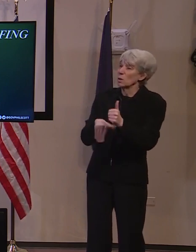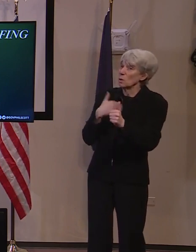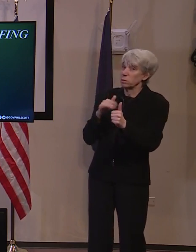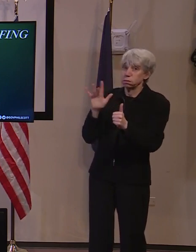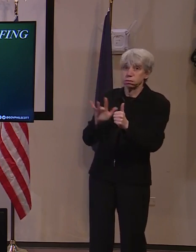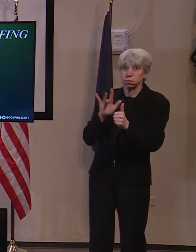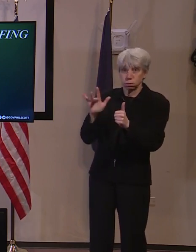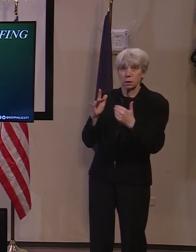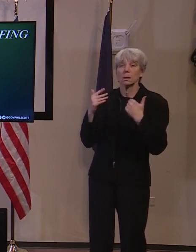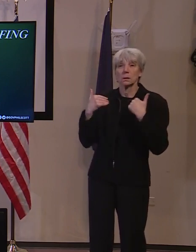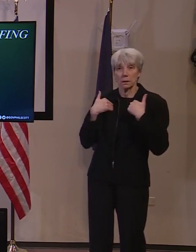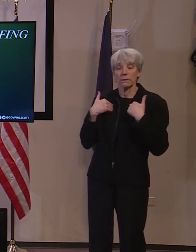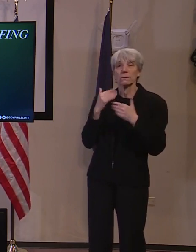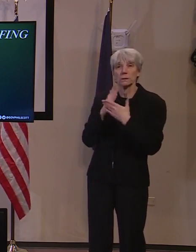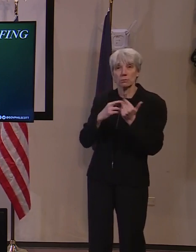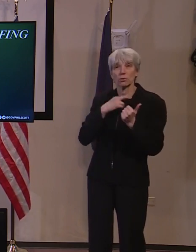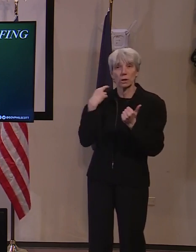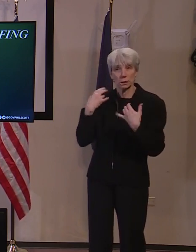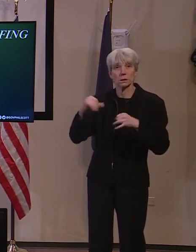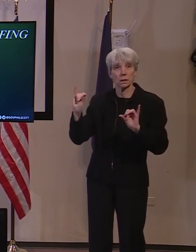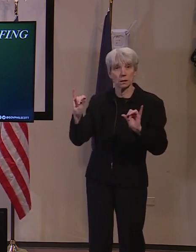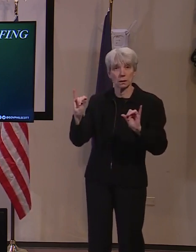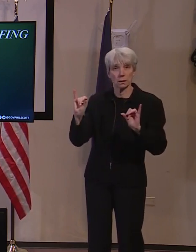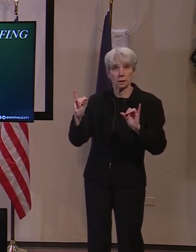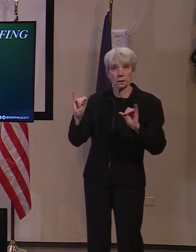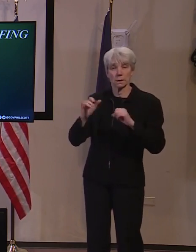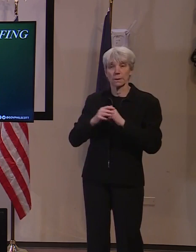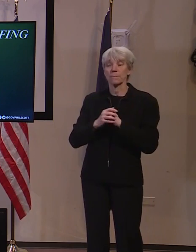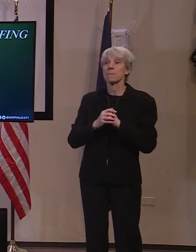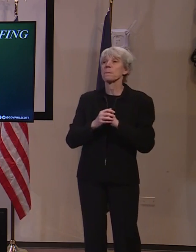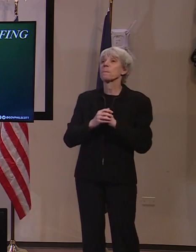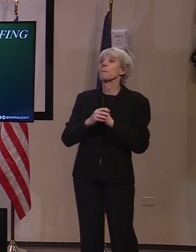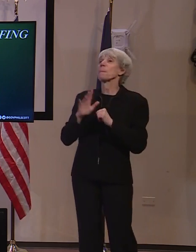At the same time, we've also been living with COVID-19 for so long now